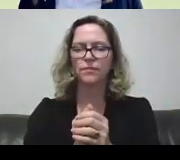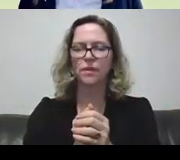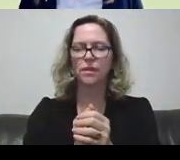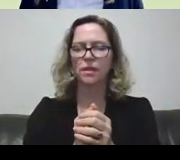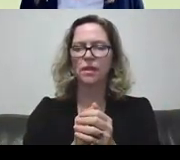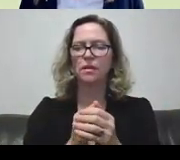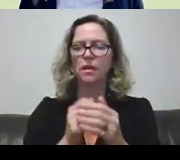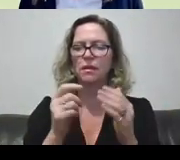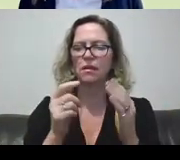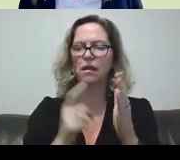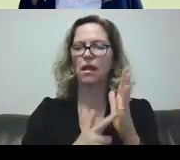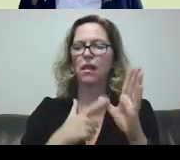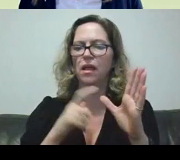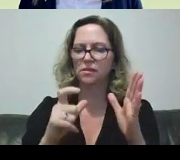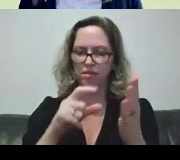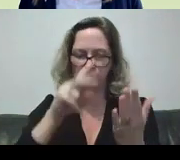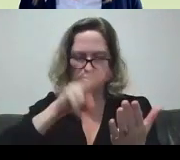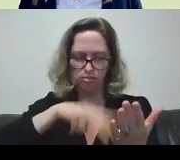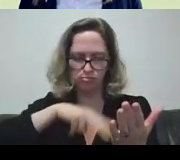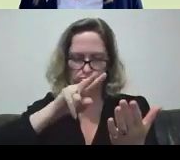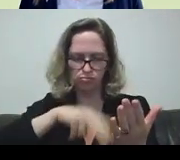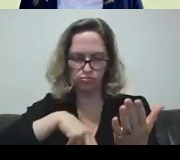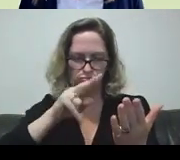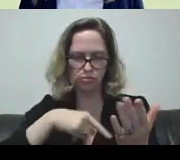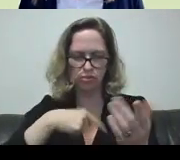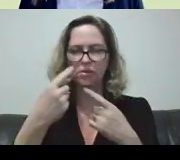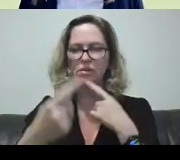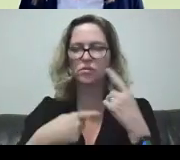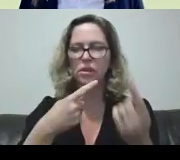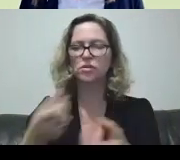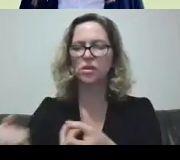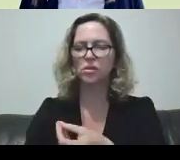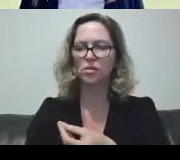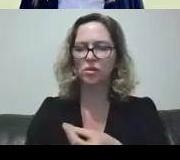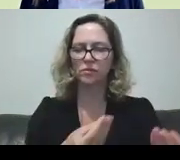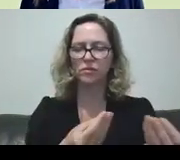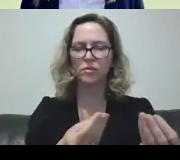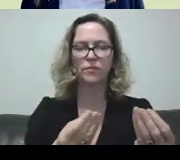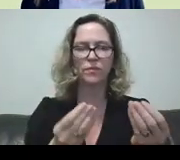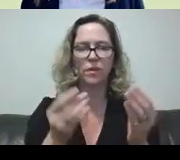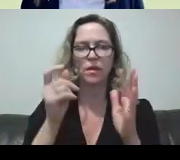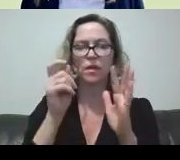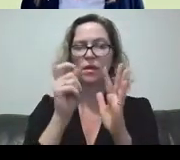interpreted the information as you provided it a PIA response time is 28